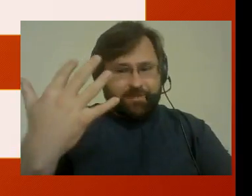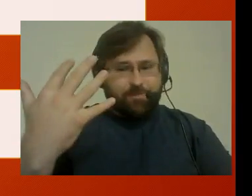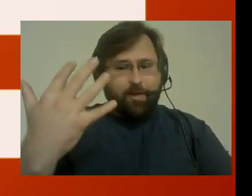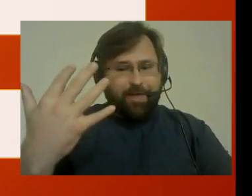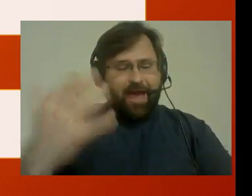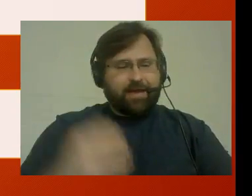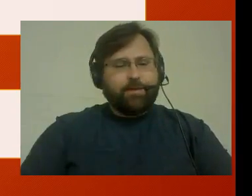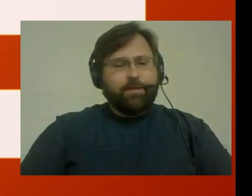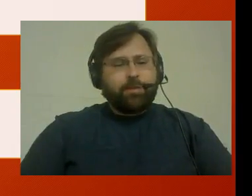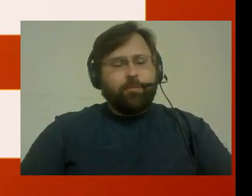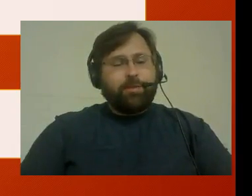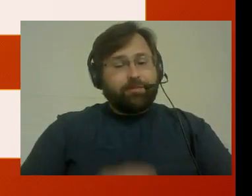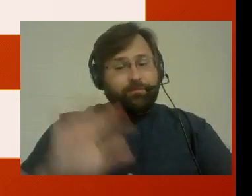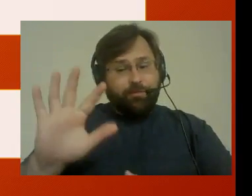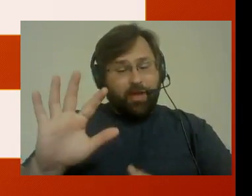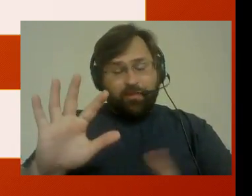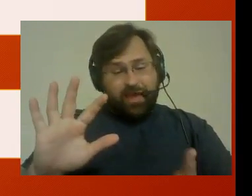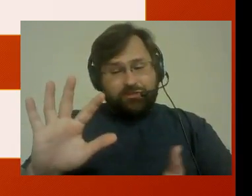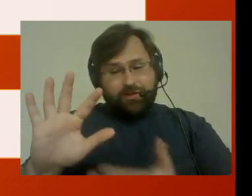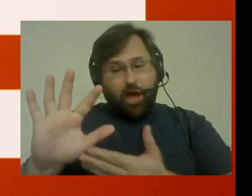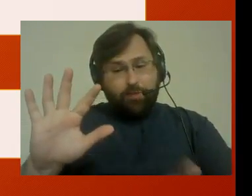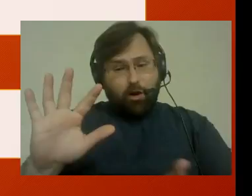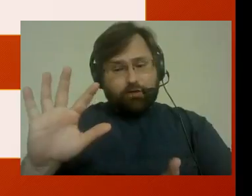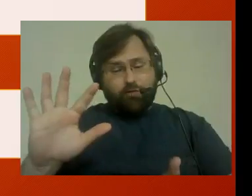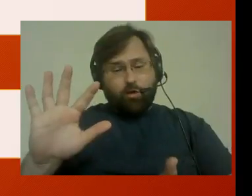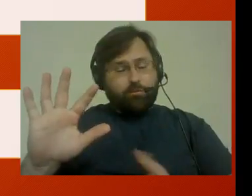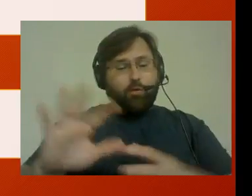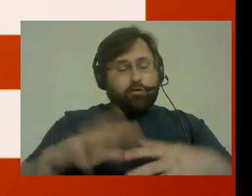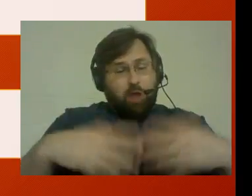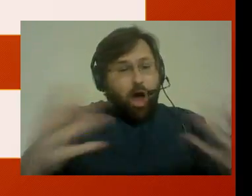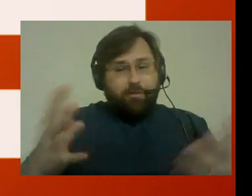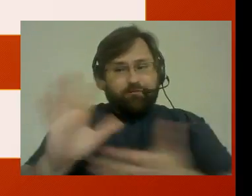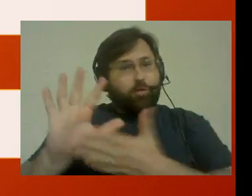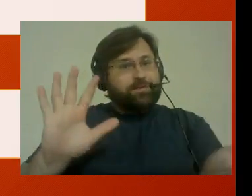well that palm back but the unmarked form or the more common form is